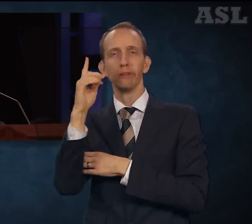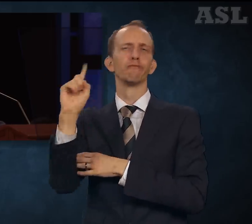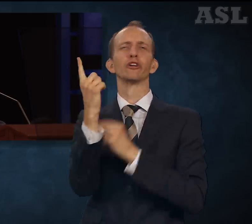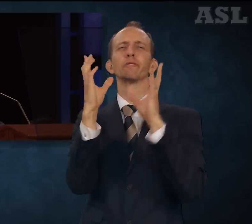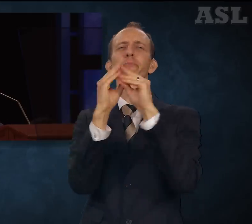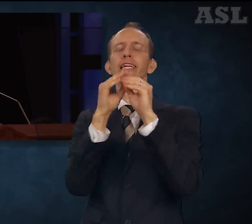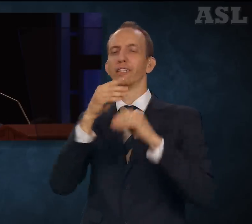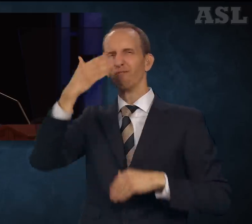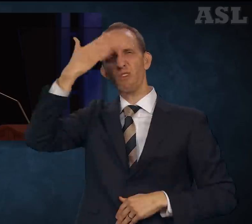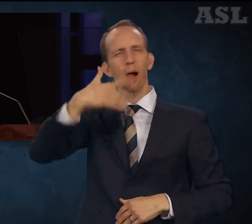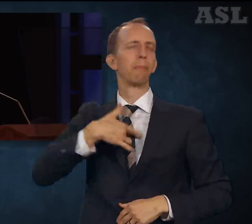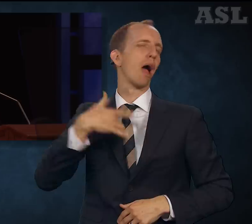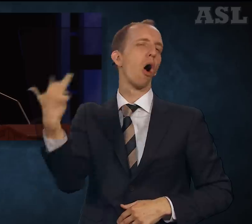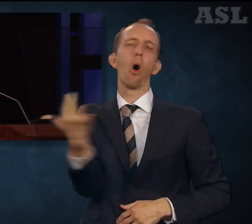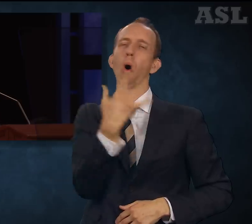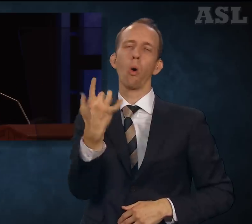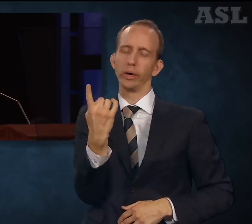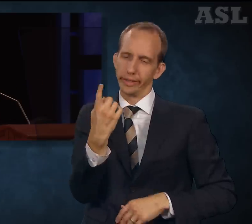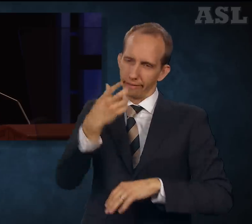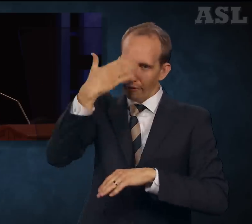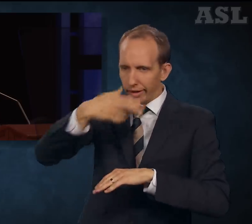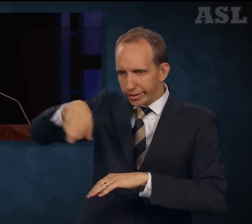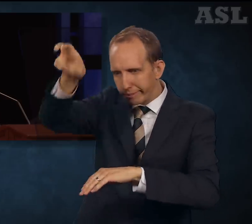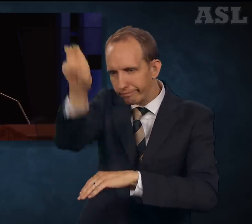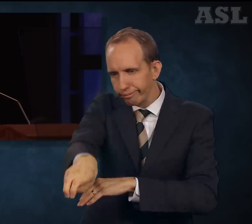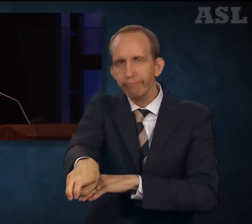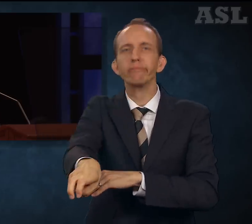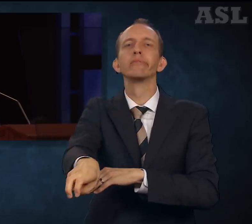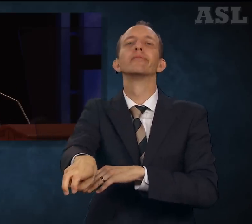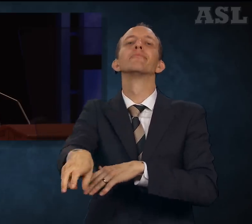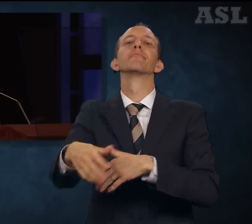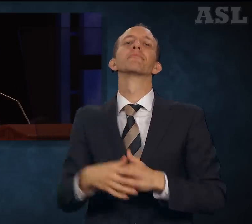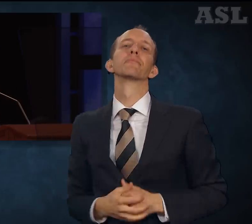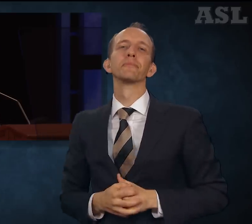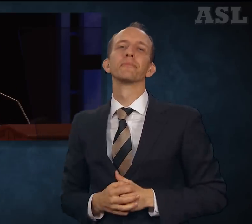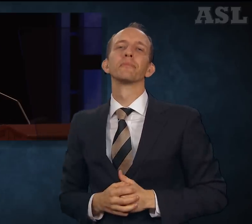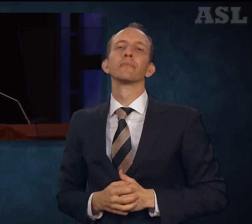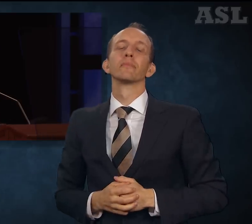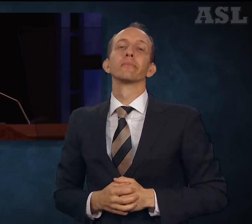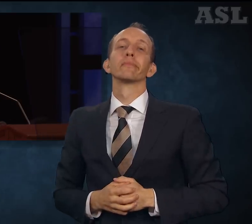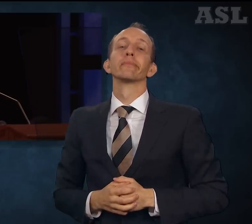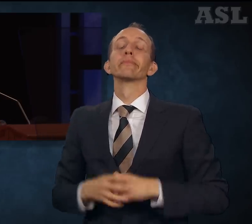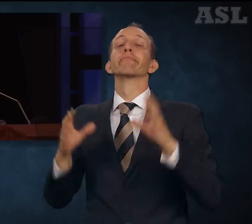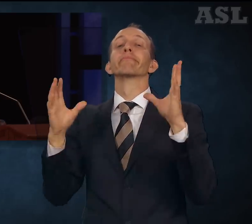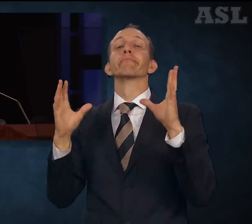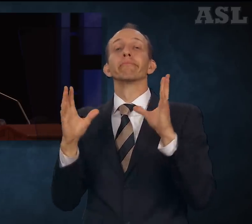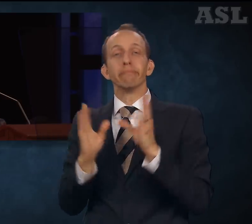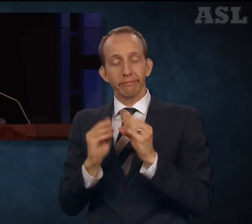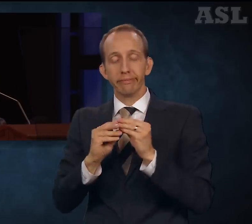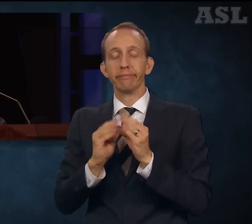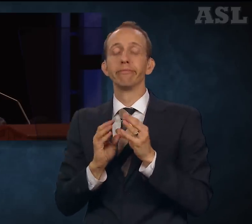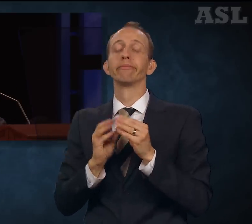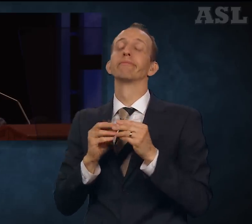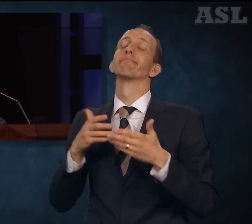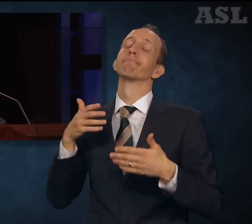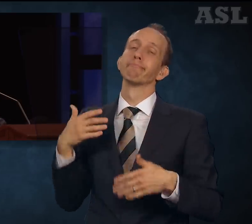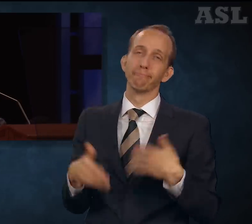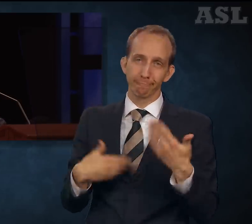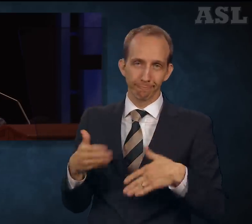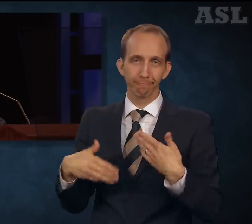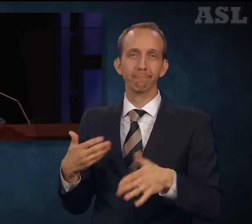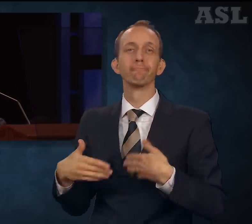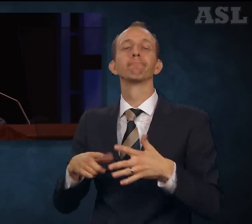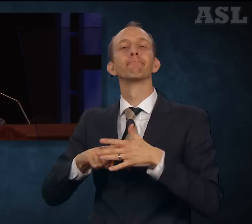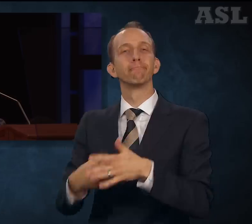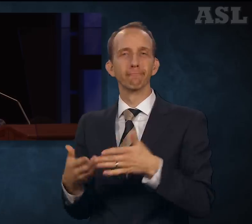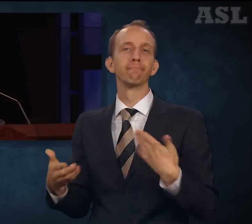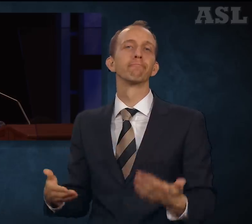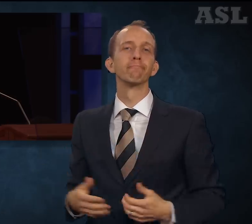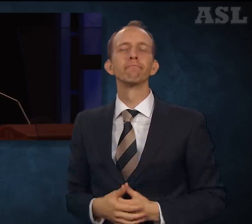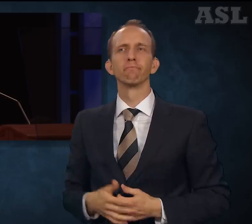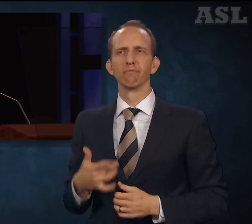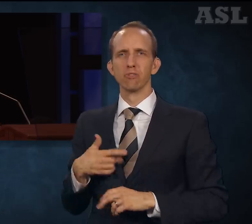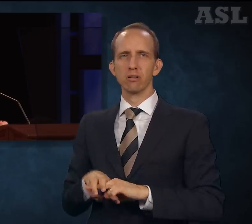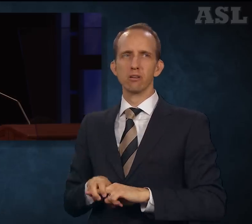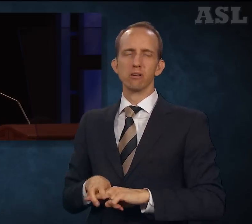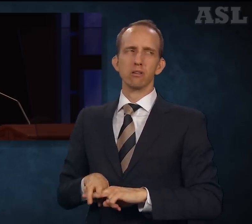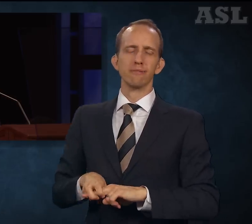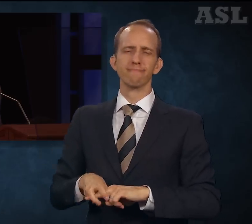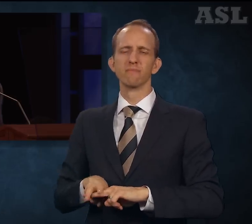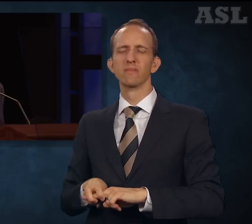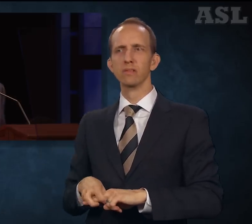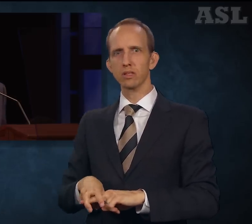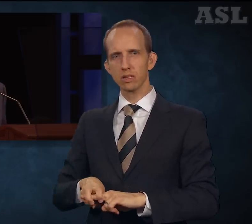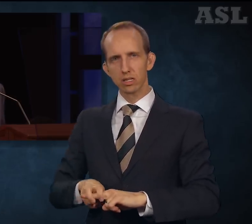OF THE DAY AND SAT WHERE I